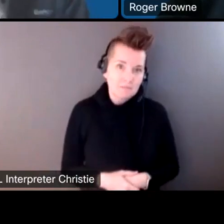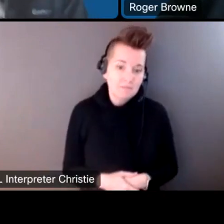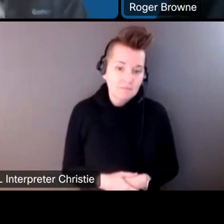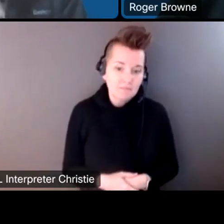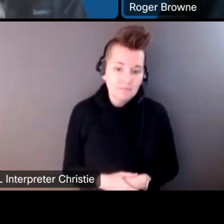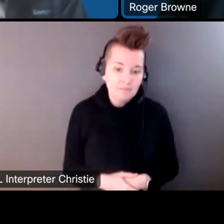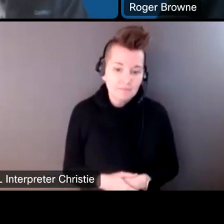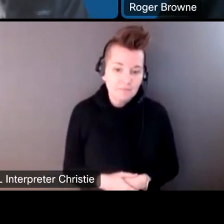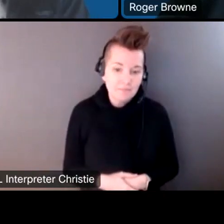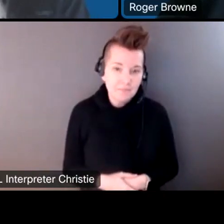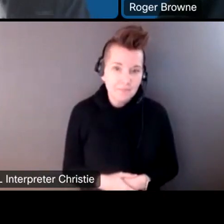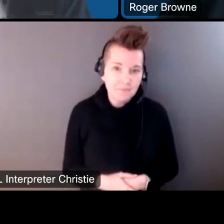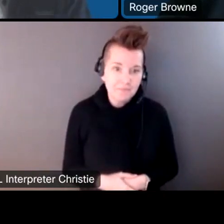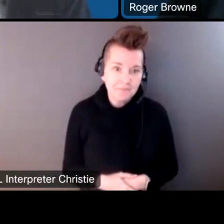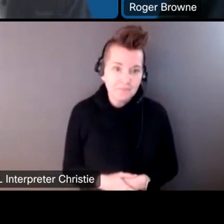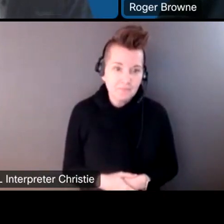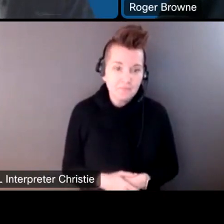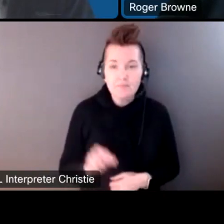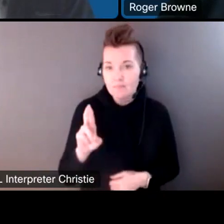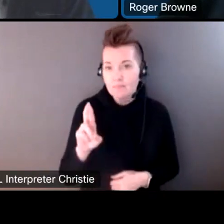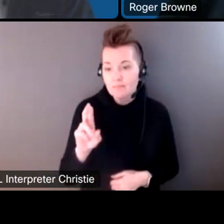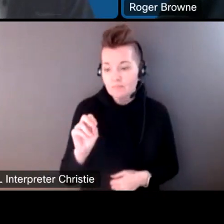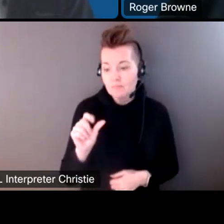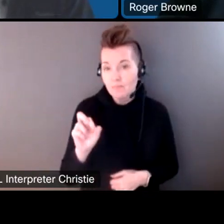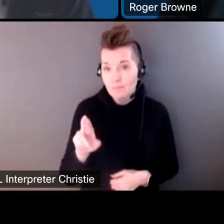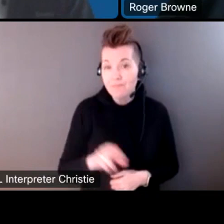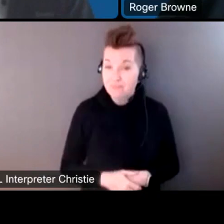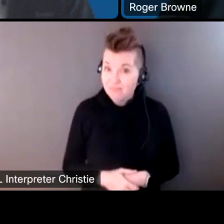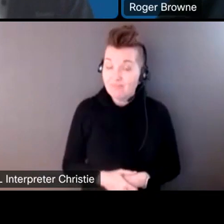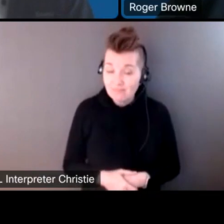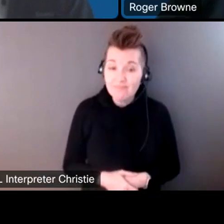Roger Browne: If I can start by saying this is really the key mandate of our thinking